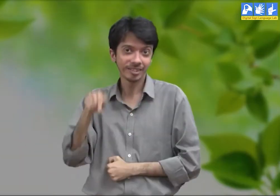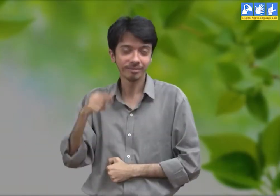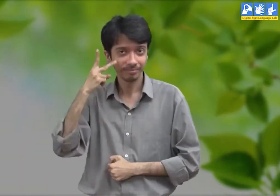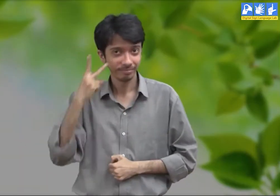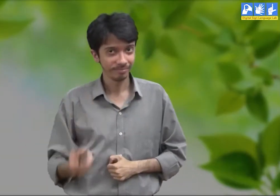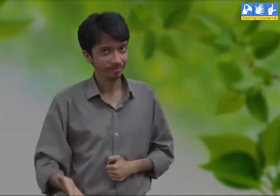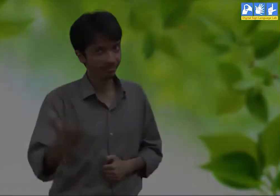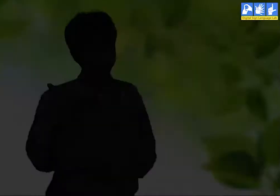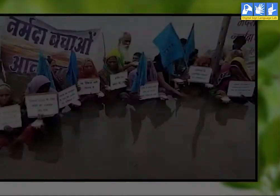Let's see the last one.